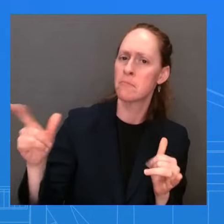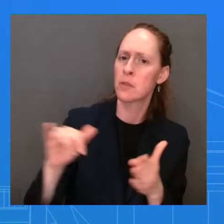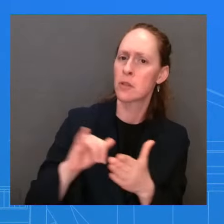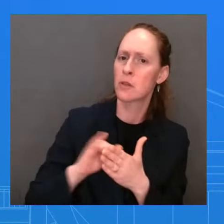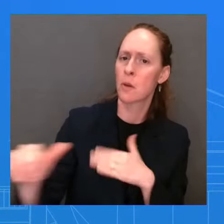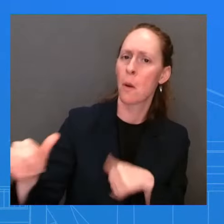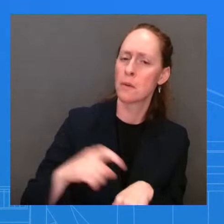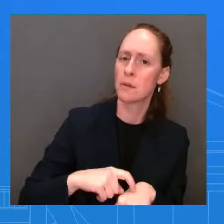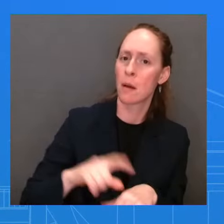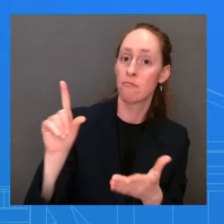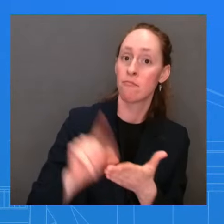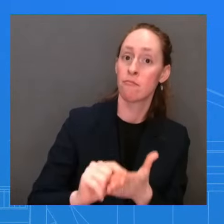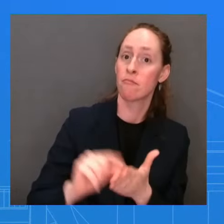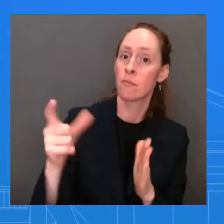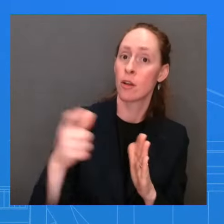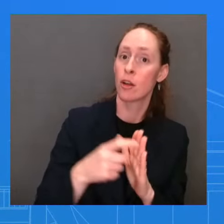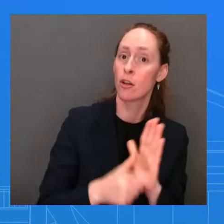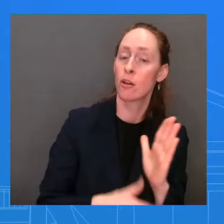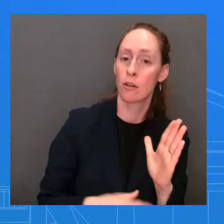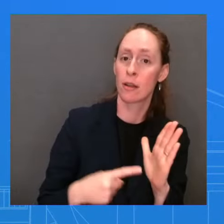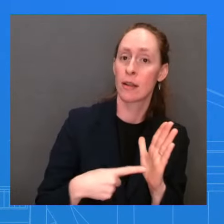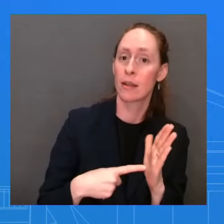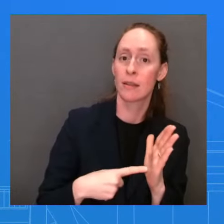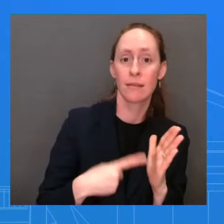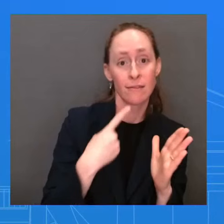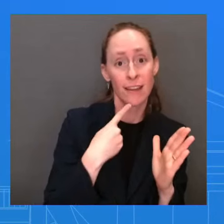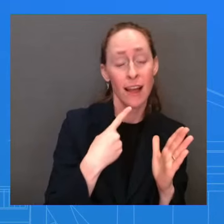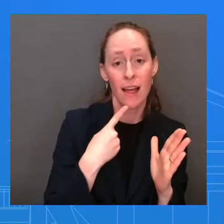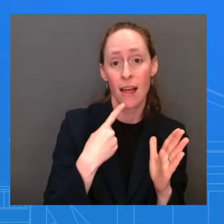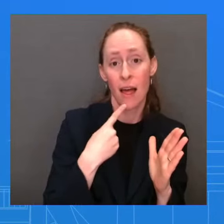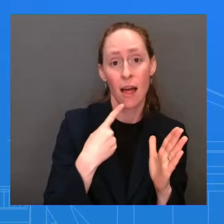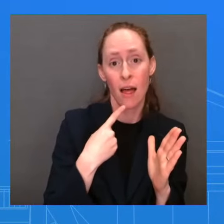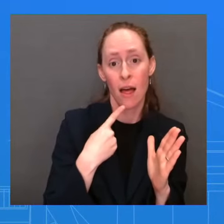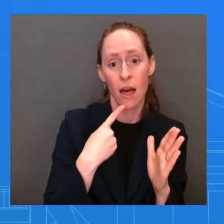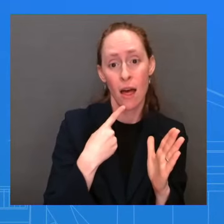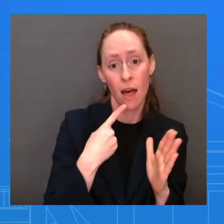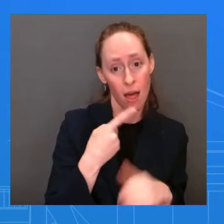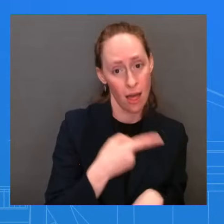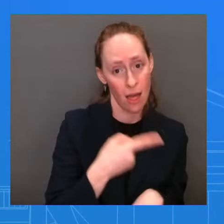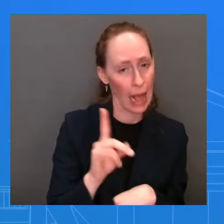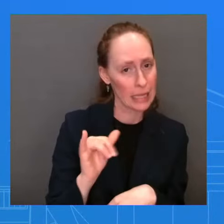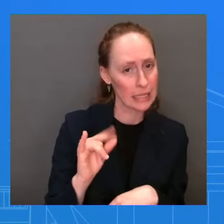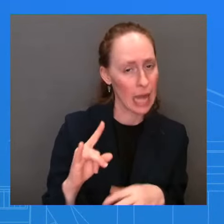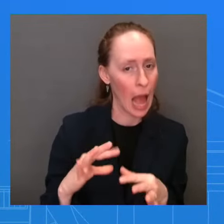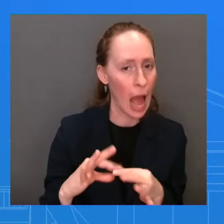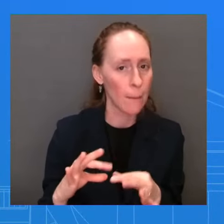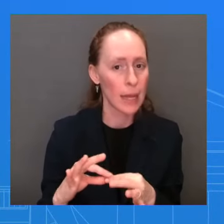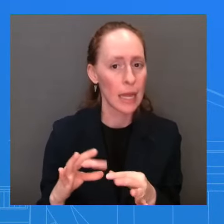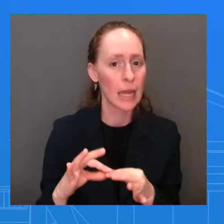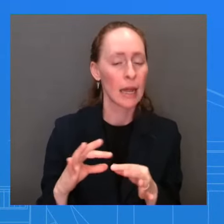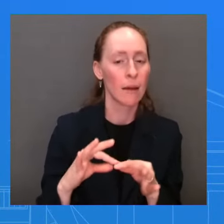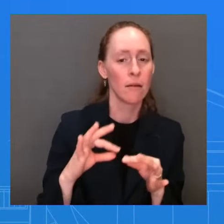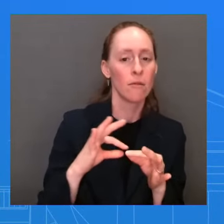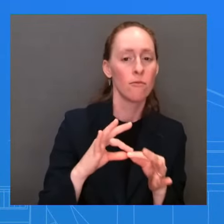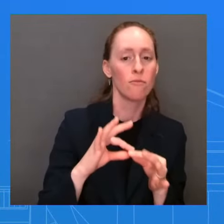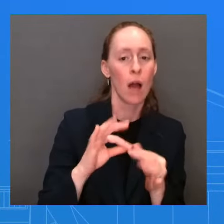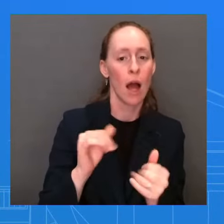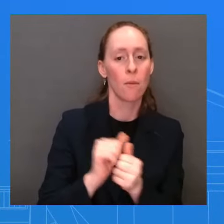impacting family separations where she wrote, "This is BS." Ms. Jean-Pierre: No, not at all. The Press: Was it accelerated by the -- or that report coming out? Ms. Jean-Pierre: So let me just say: Her --